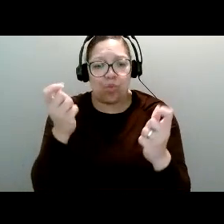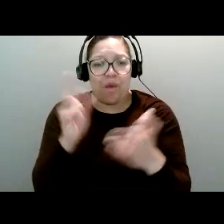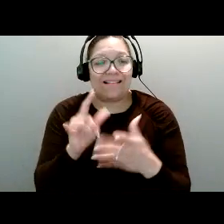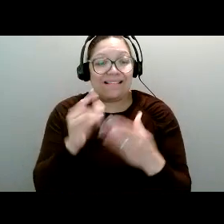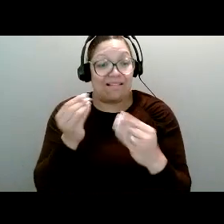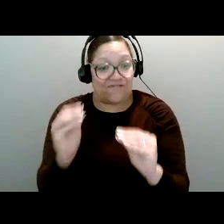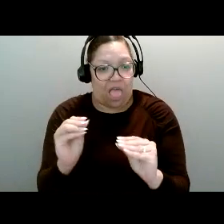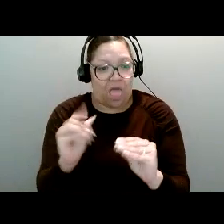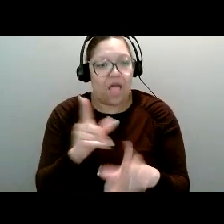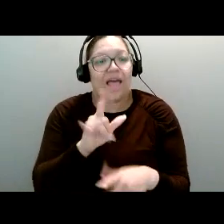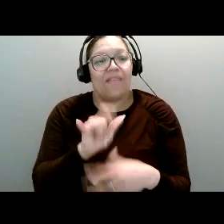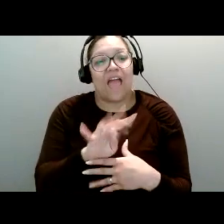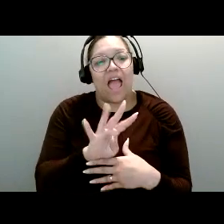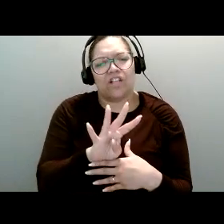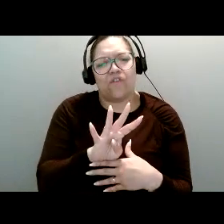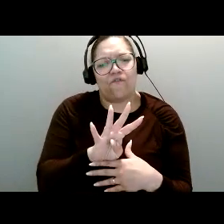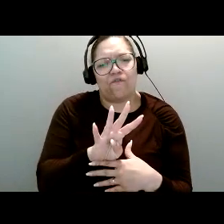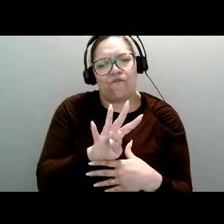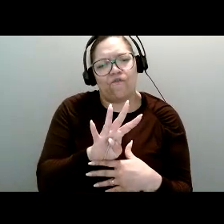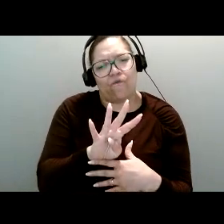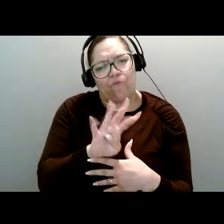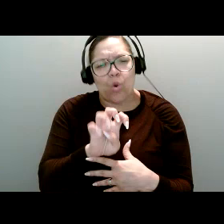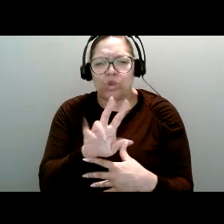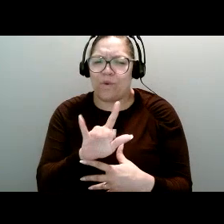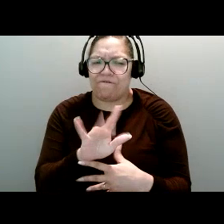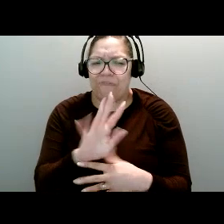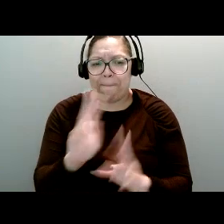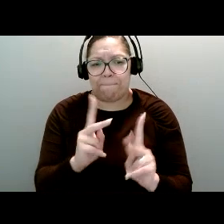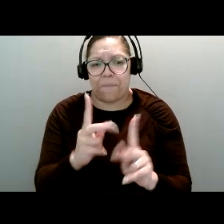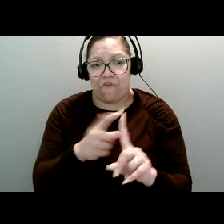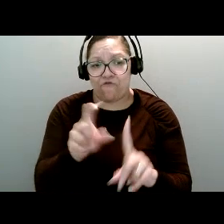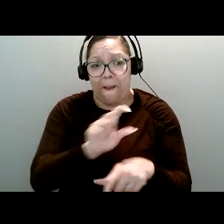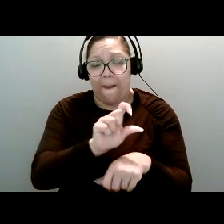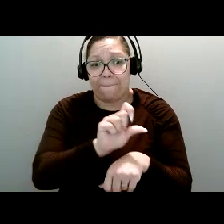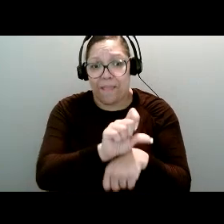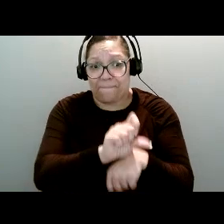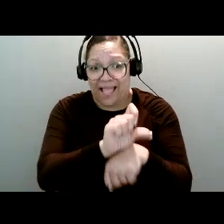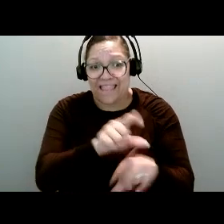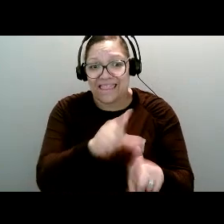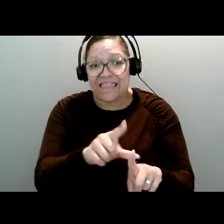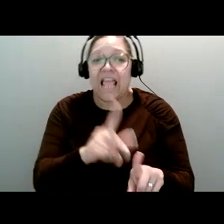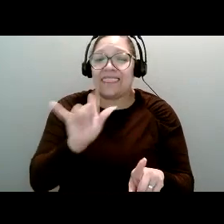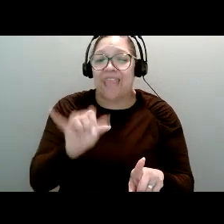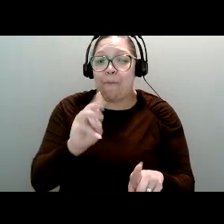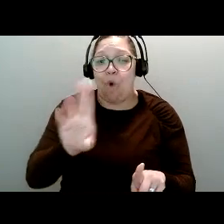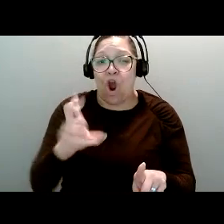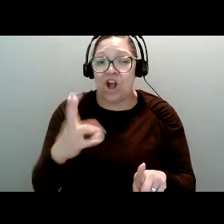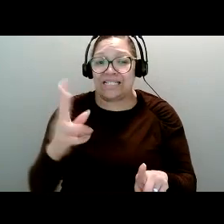2nd through 3rd, 1859, in what was the largest slave auction of enslaved people in history.